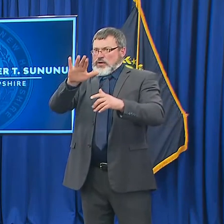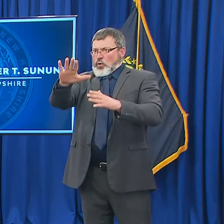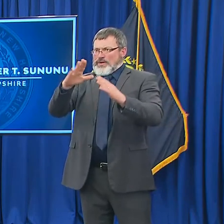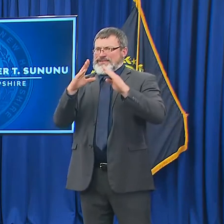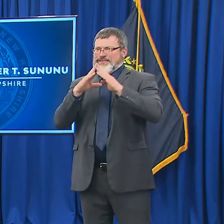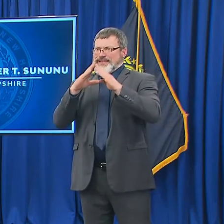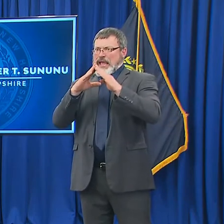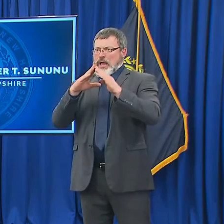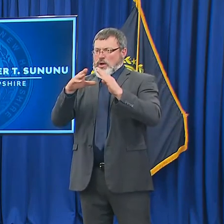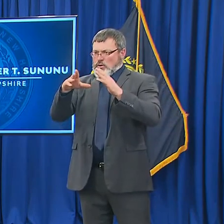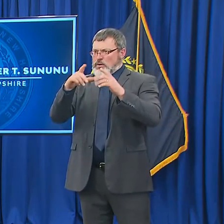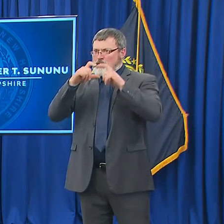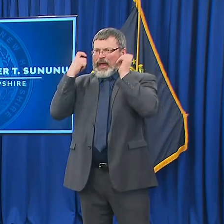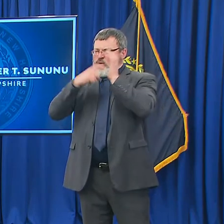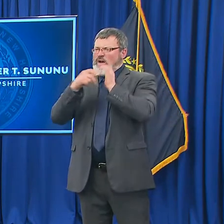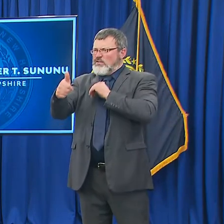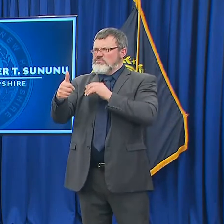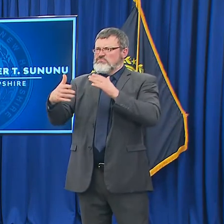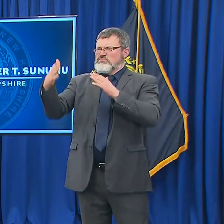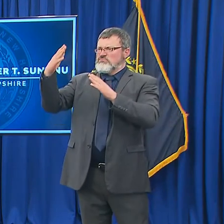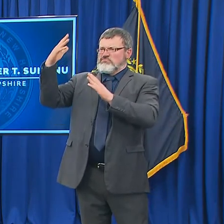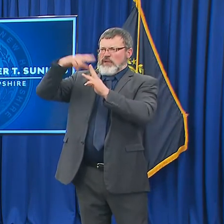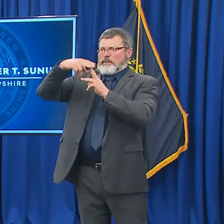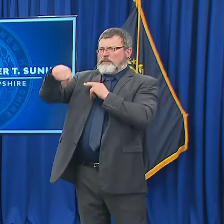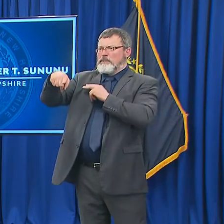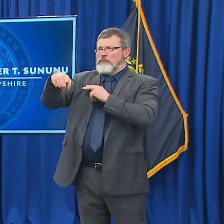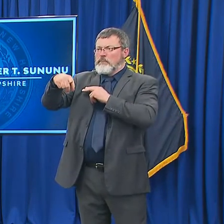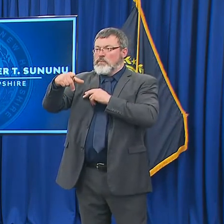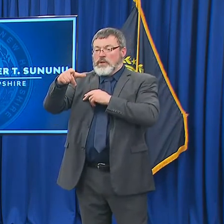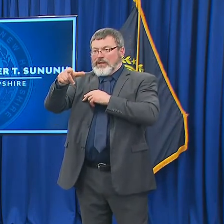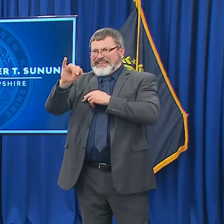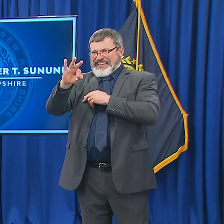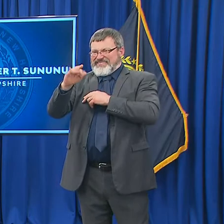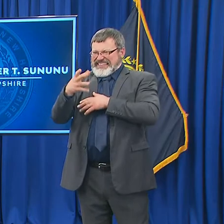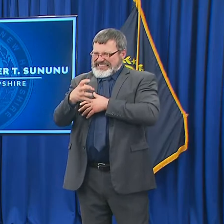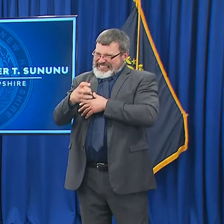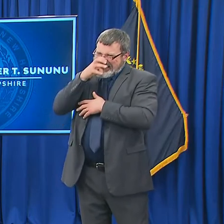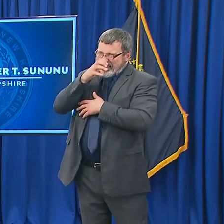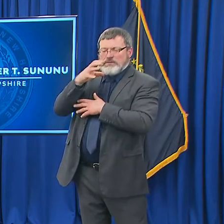Are you worried that a mass mandate could end up